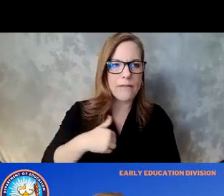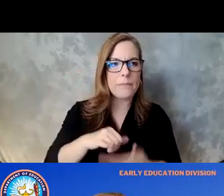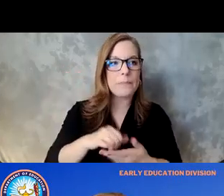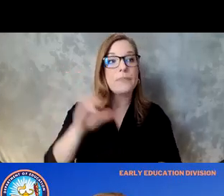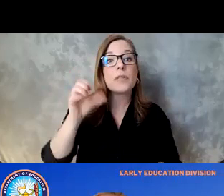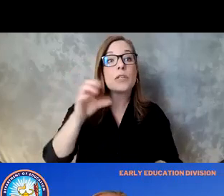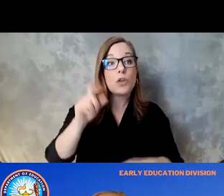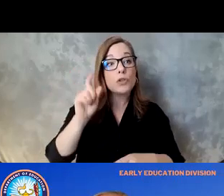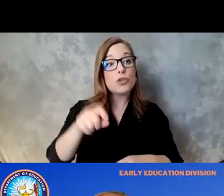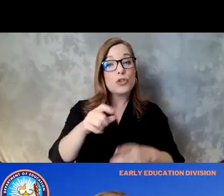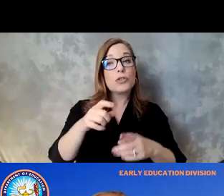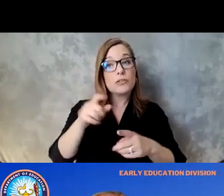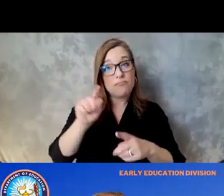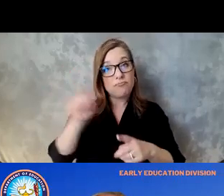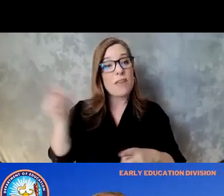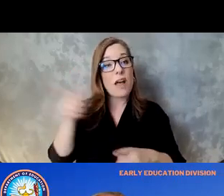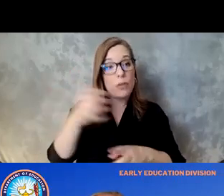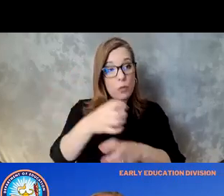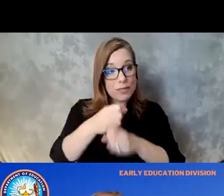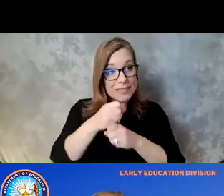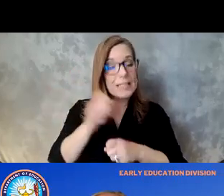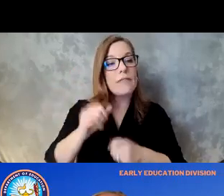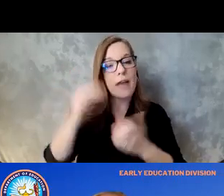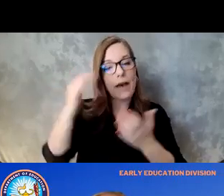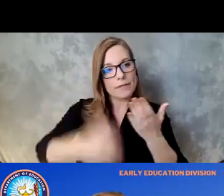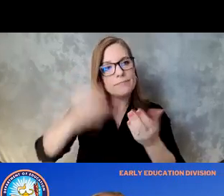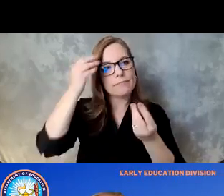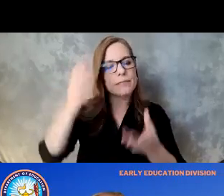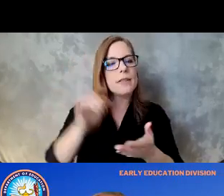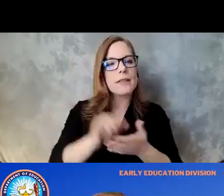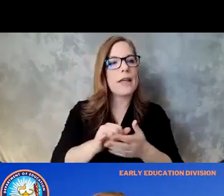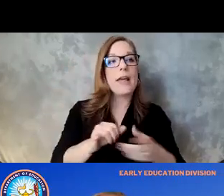without projected figures explaining that the CDE was unable to come up with figures